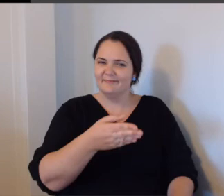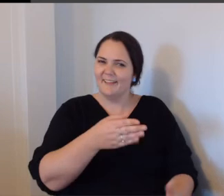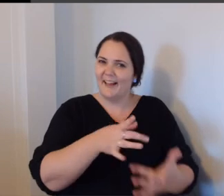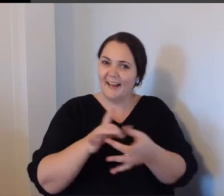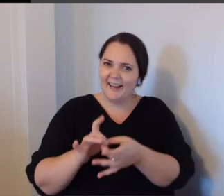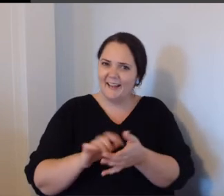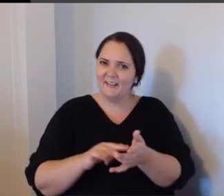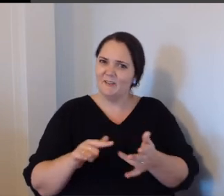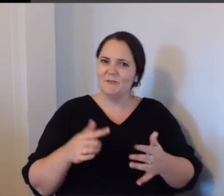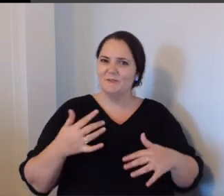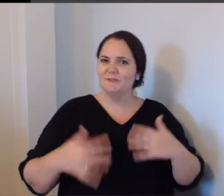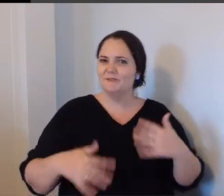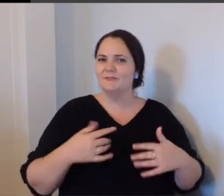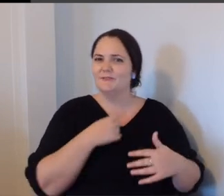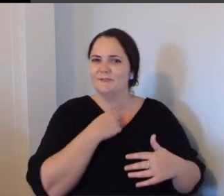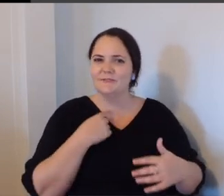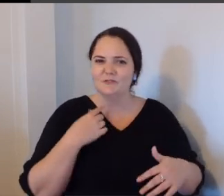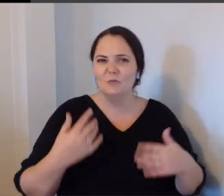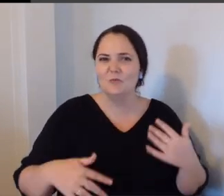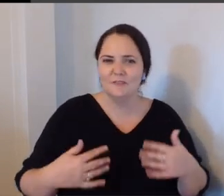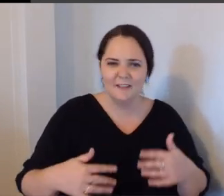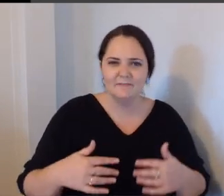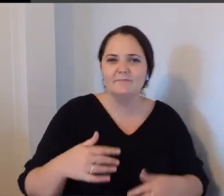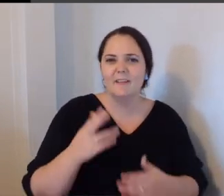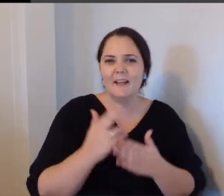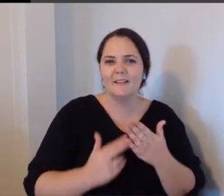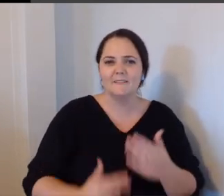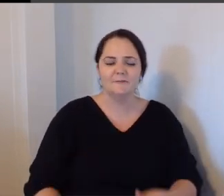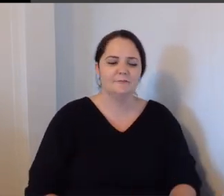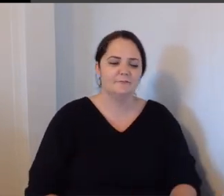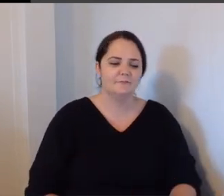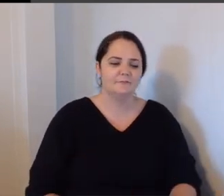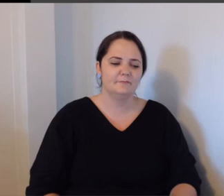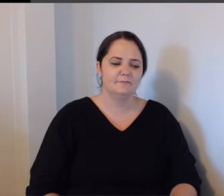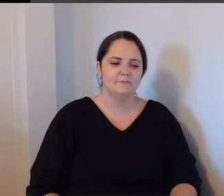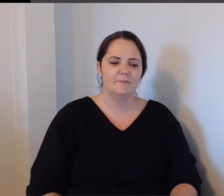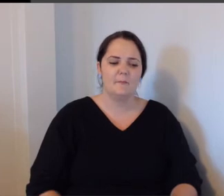practice is generally recognized for its frank and direct address to the audience.